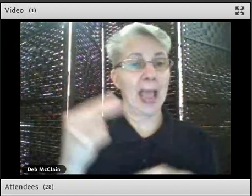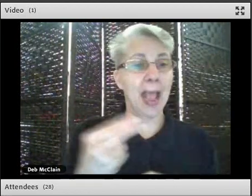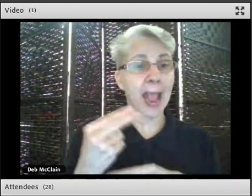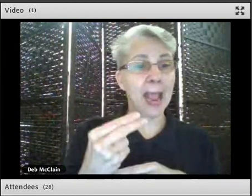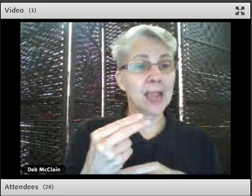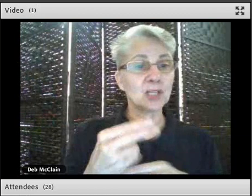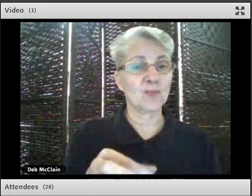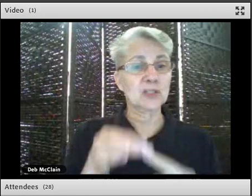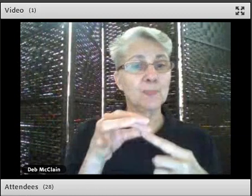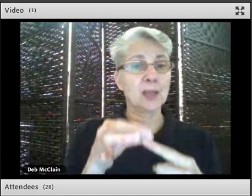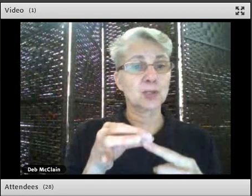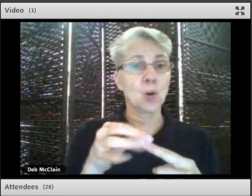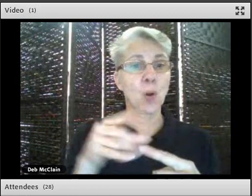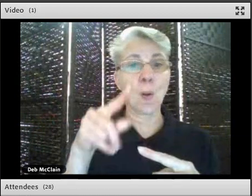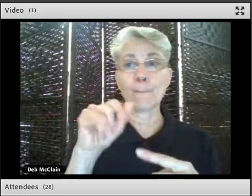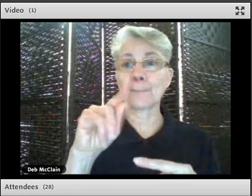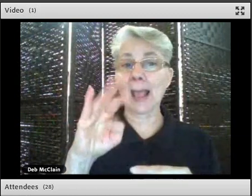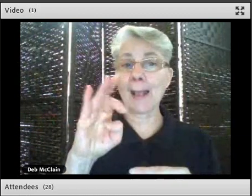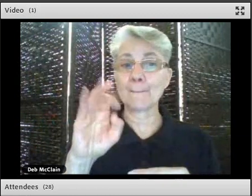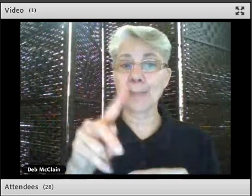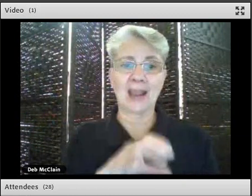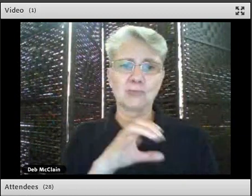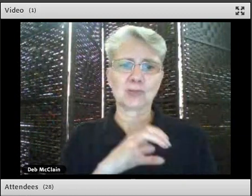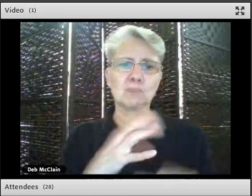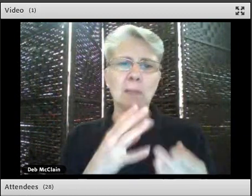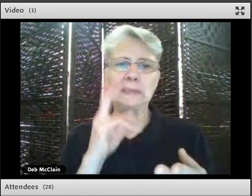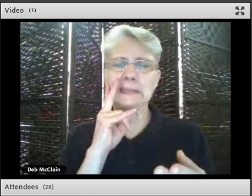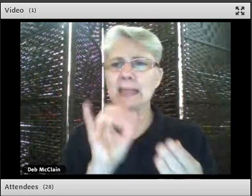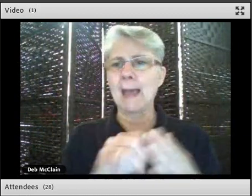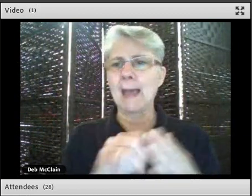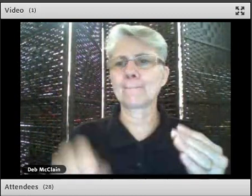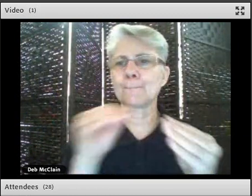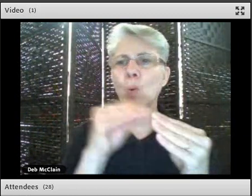I haven't run into it for CD audio at all.